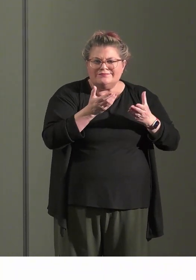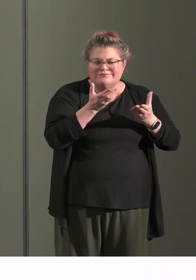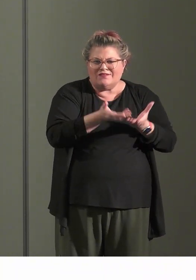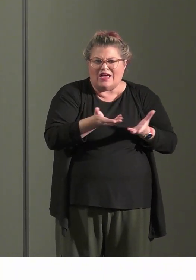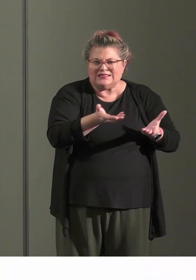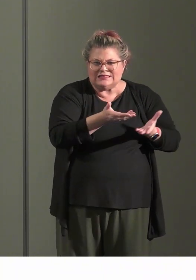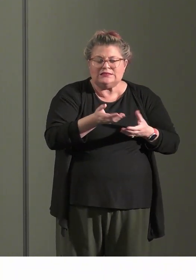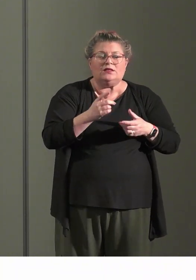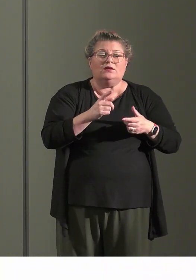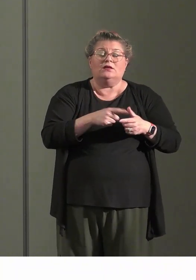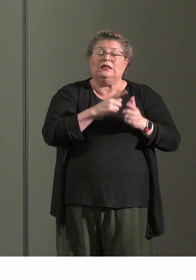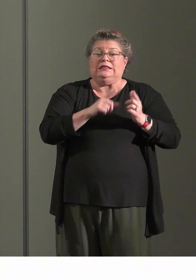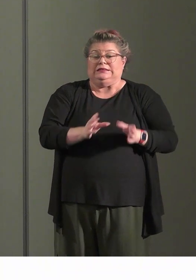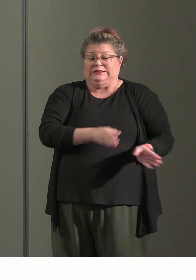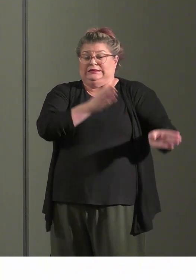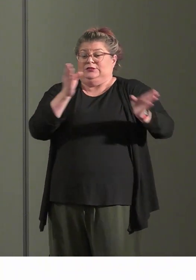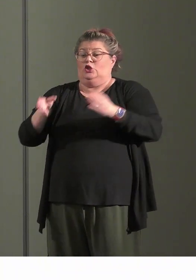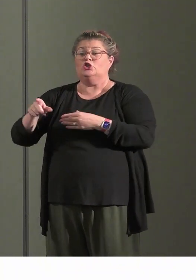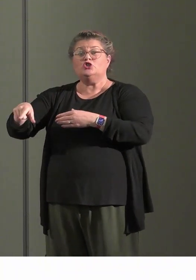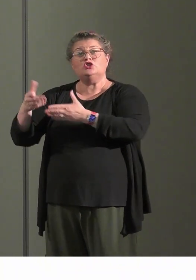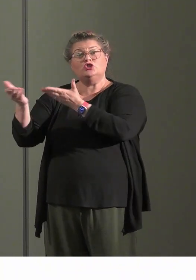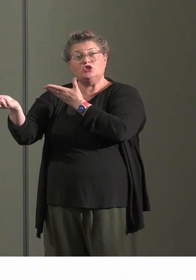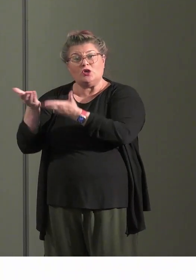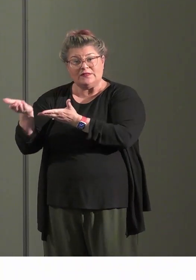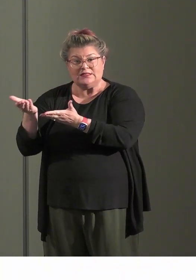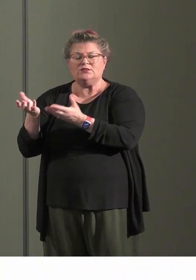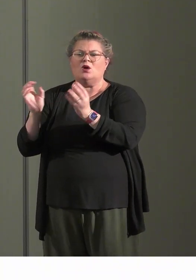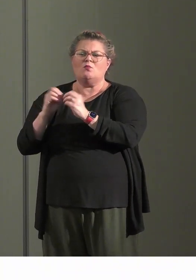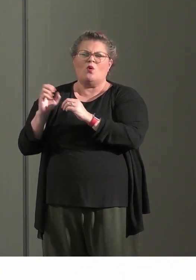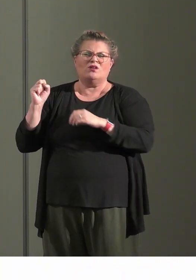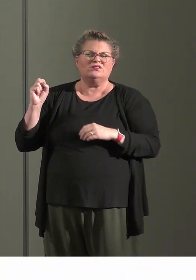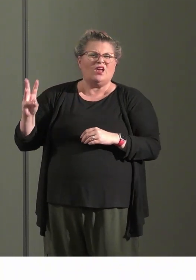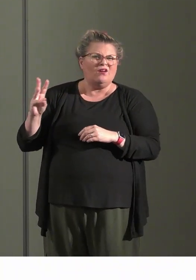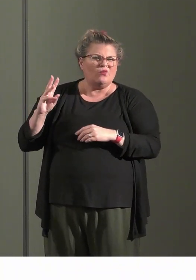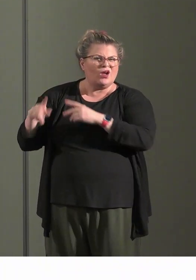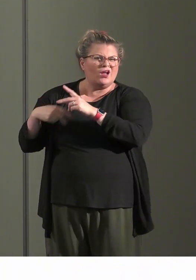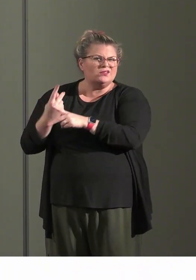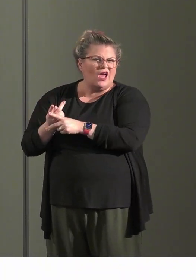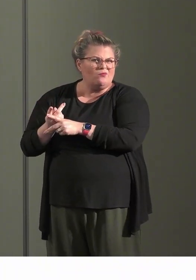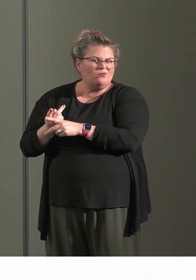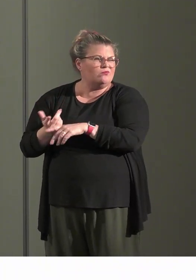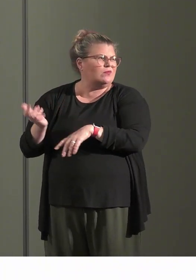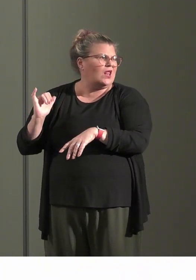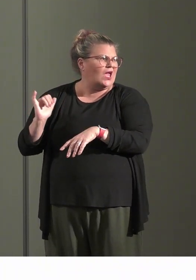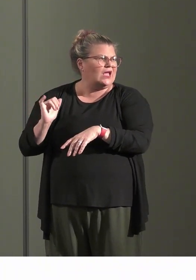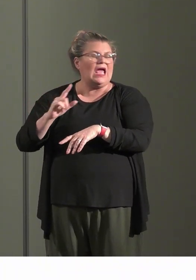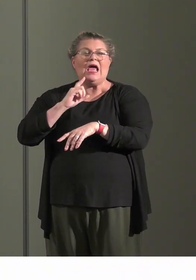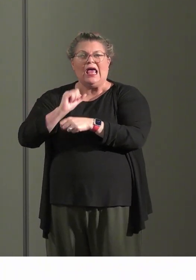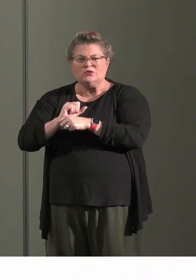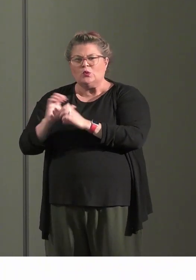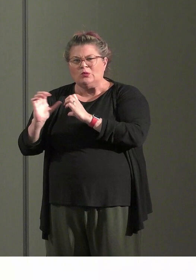The services are by their name software. So for example, actually communication tools. A